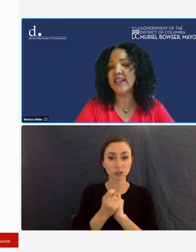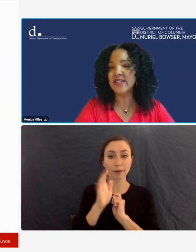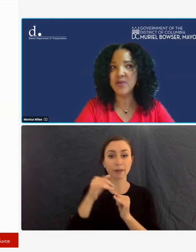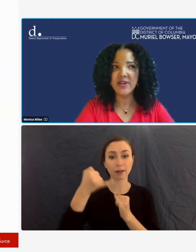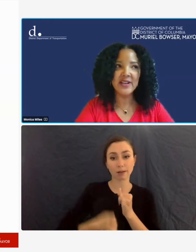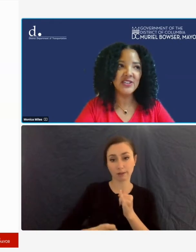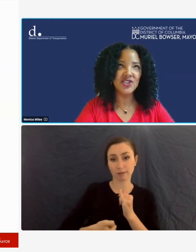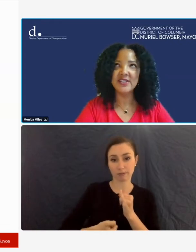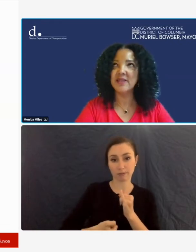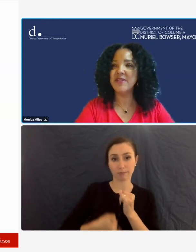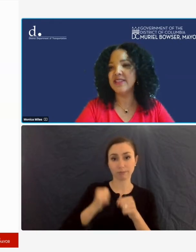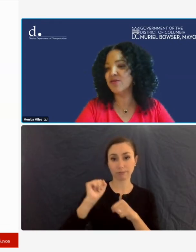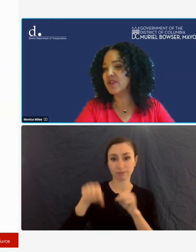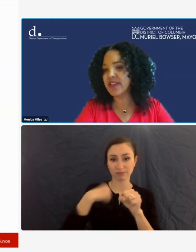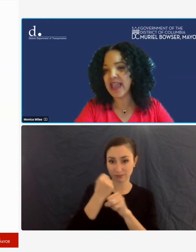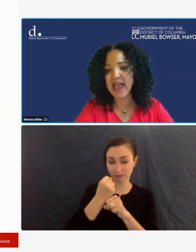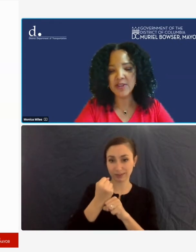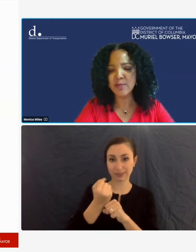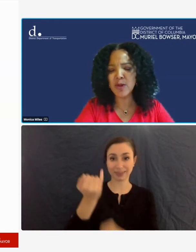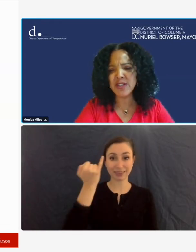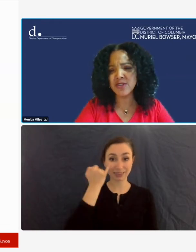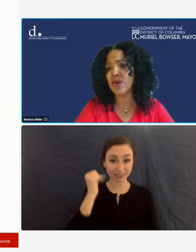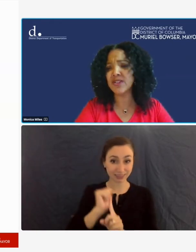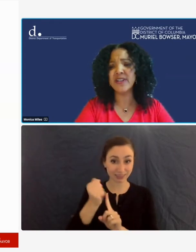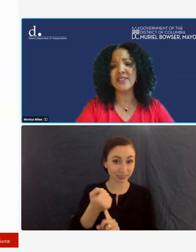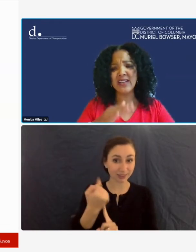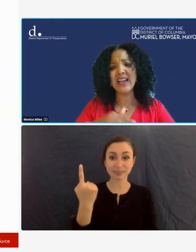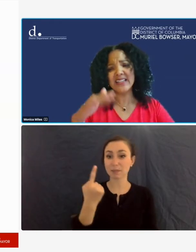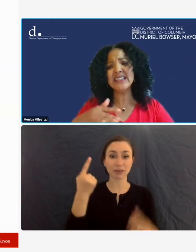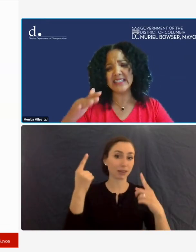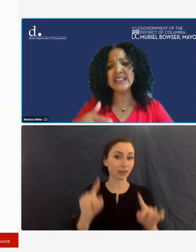where it's just something that really happened most internet cost rates are kind of consistent